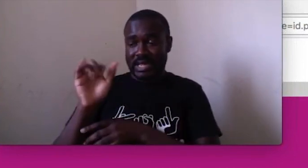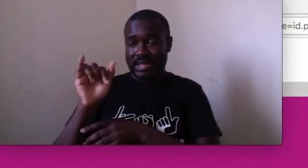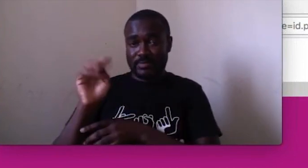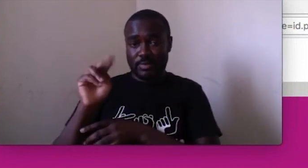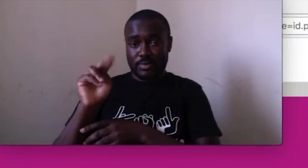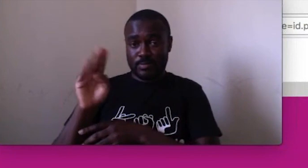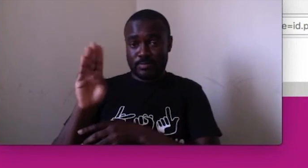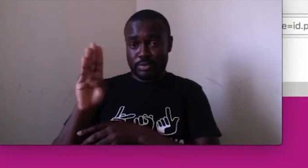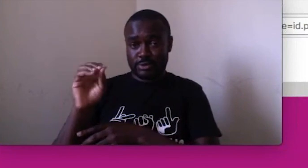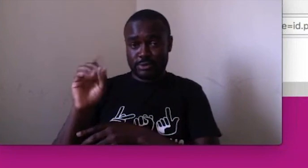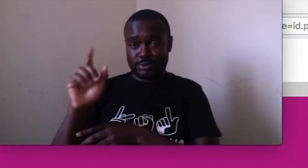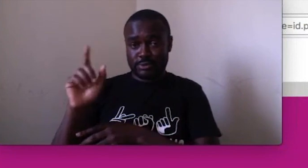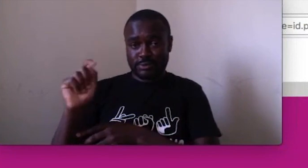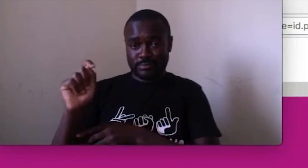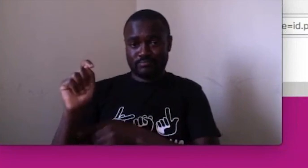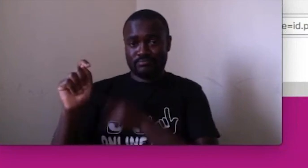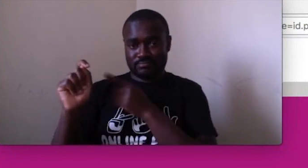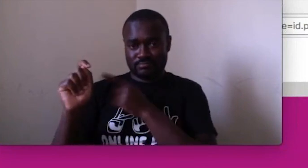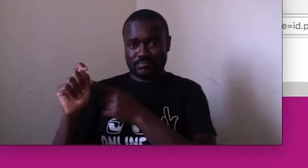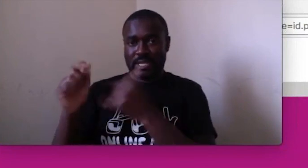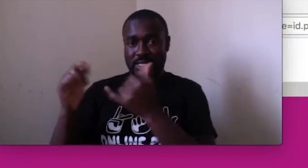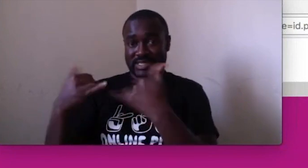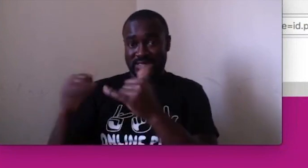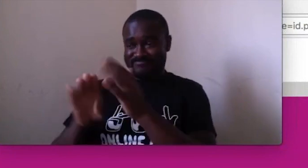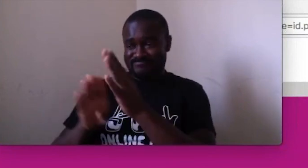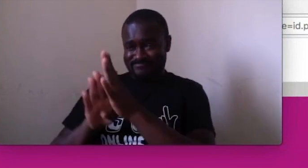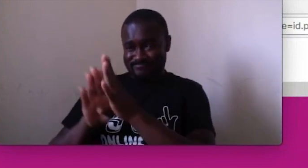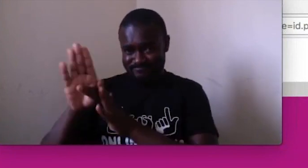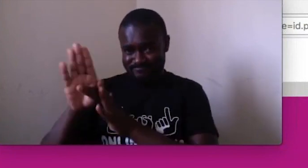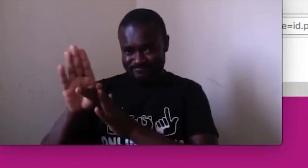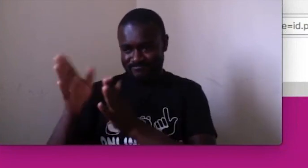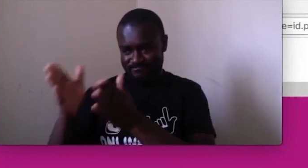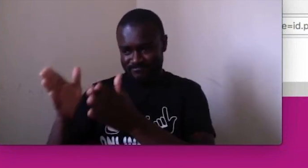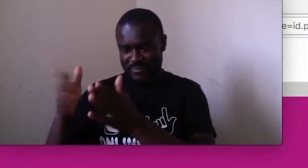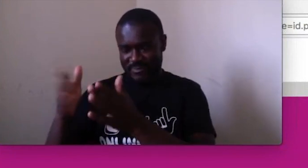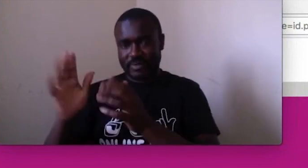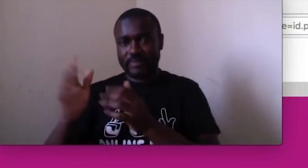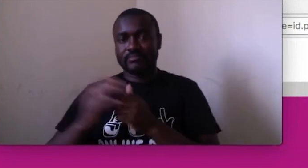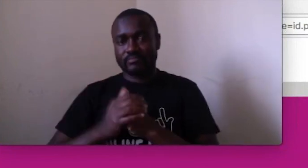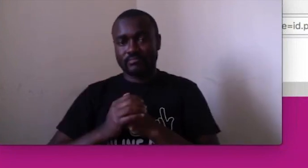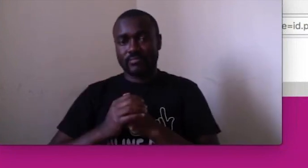so like the Sex eLimu I've said I need to develop a bot as well